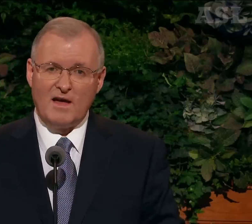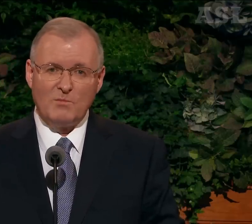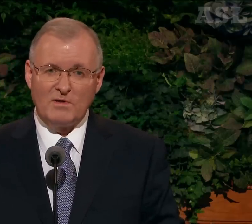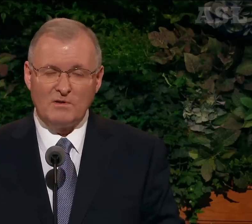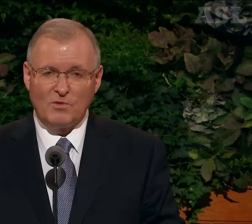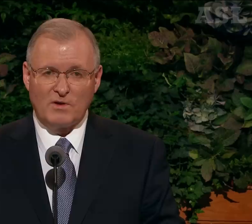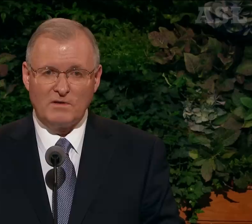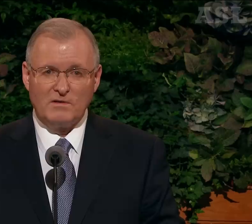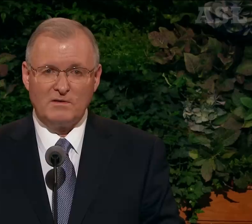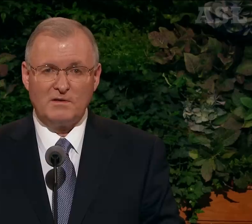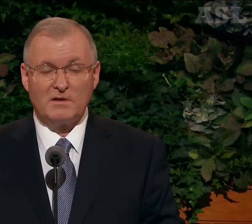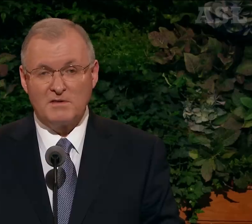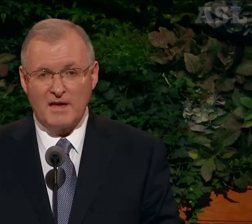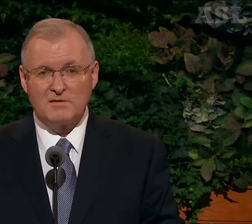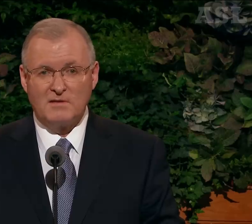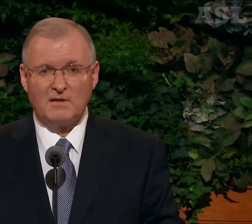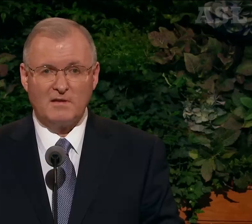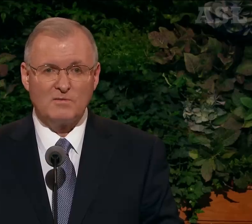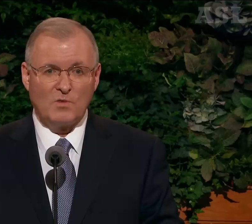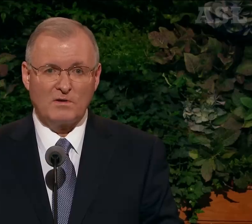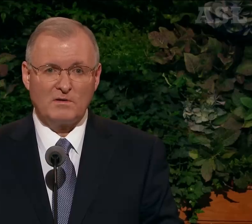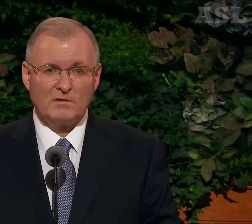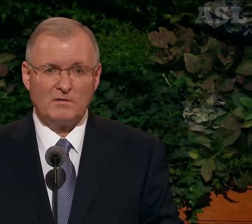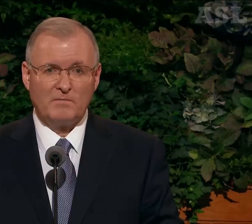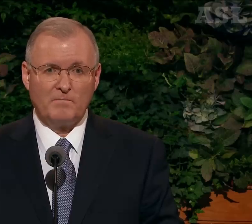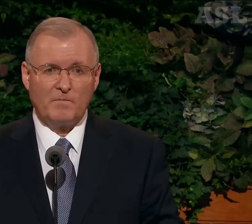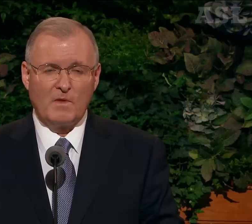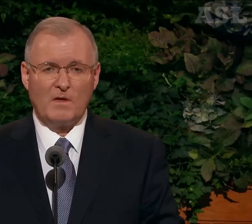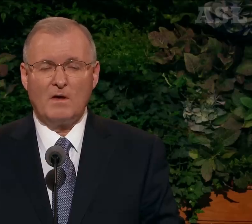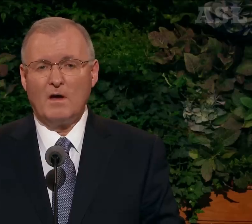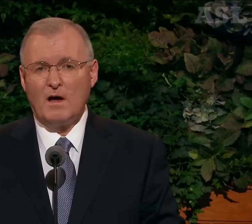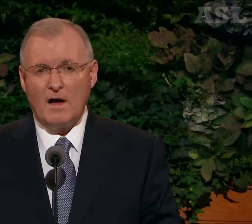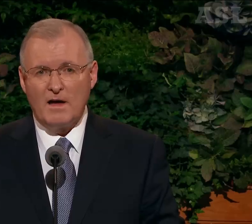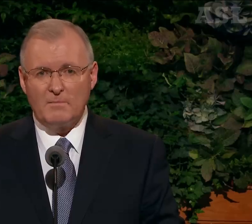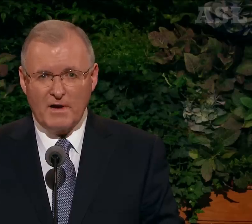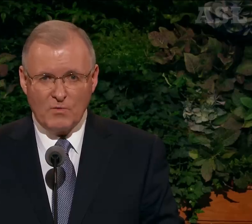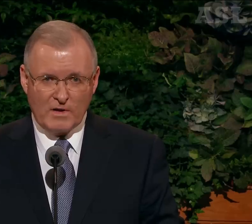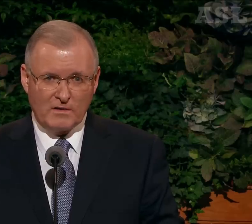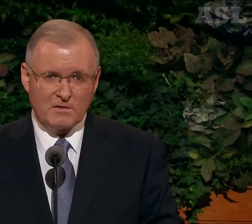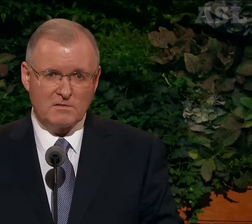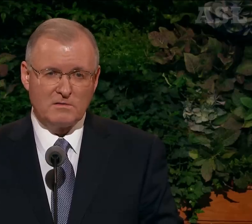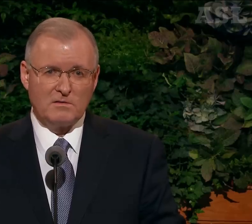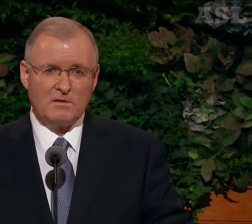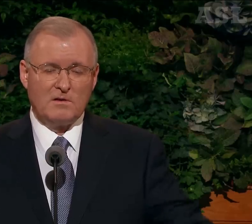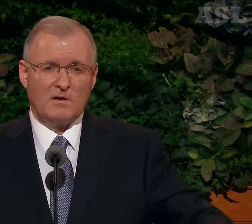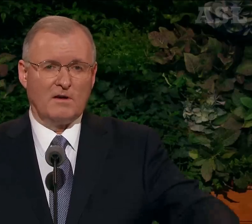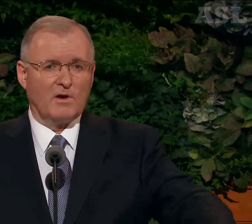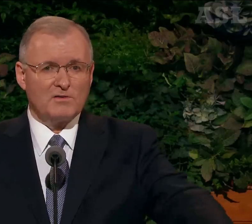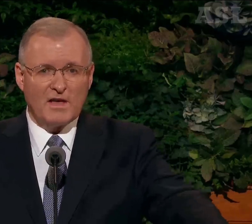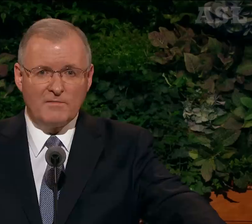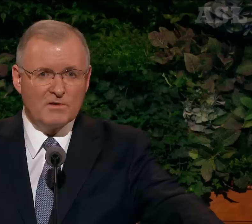WHAT A WONDERFUL SEASON IT IS TO